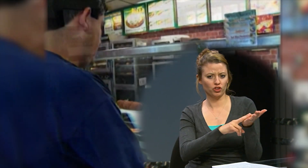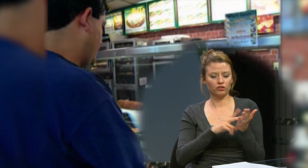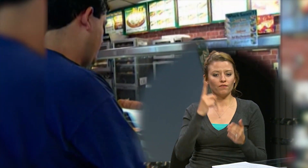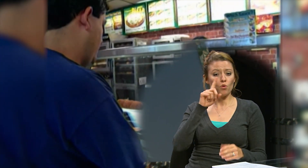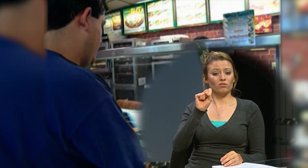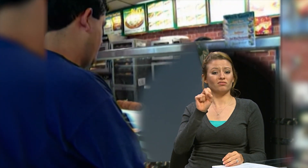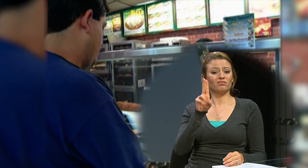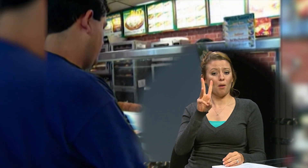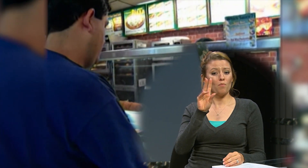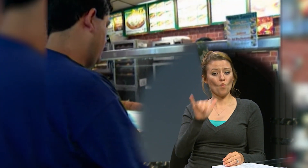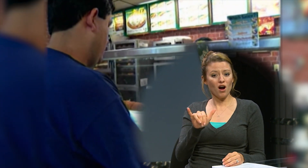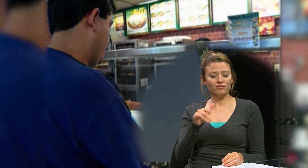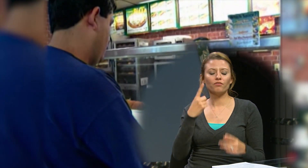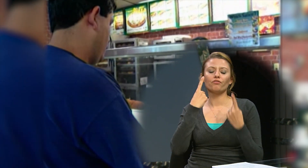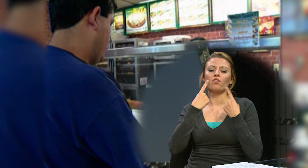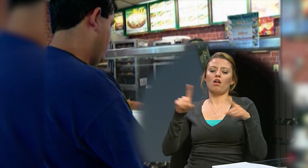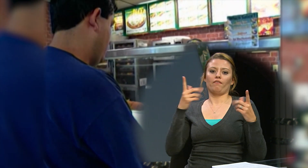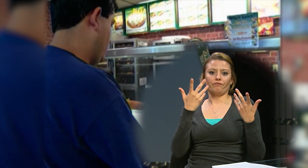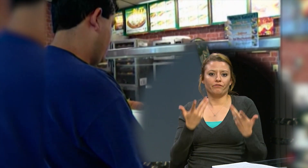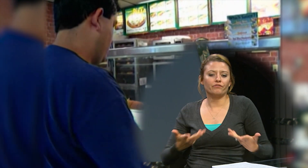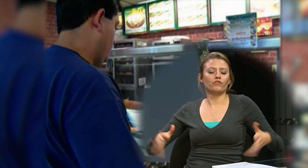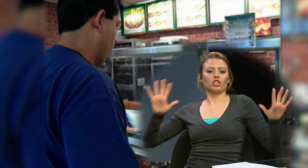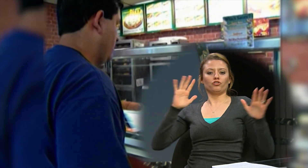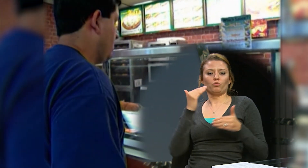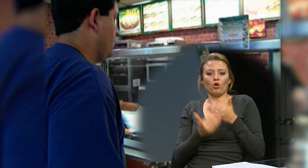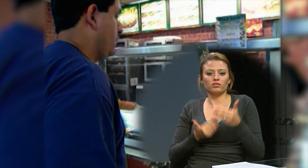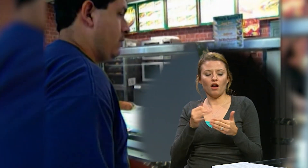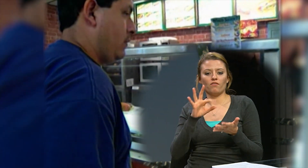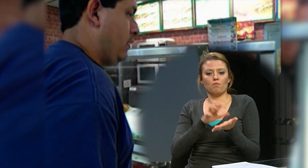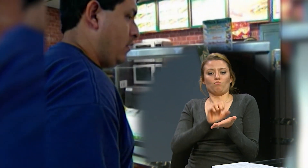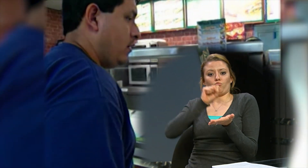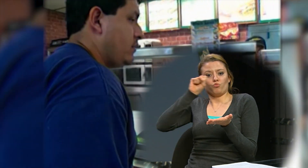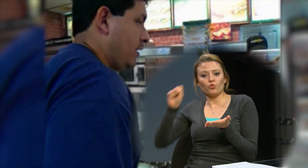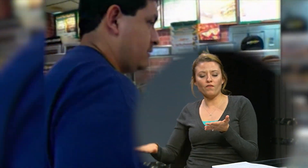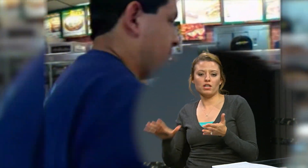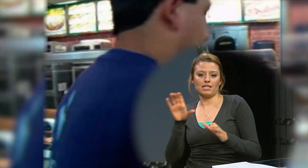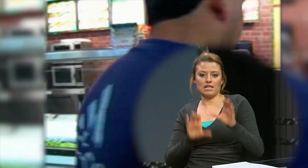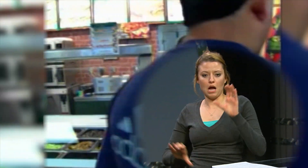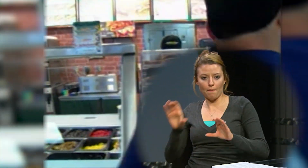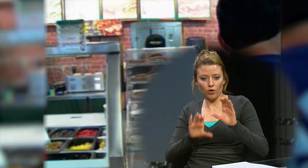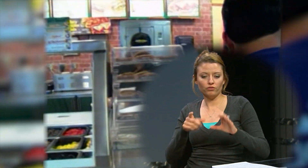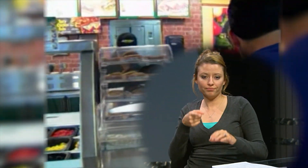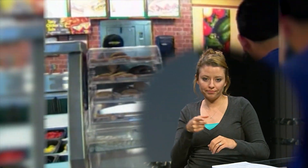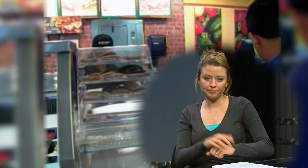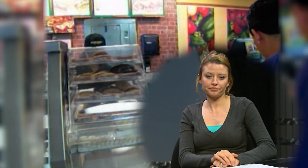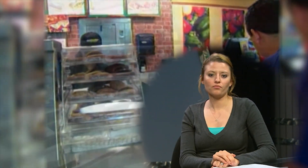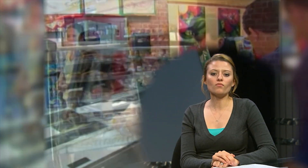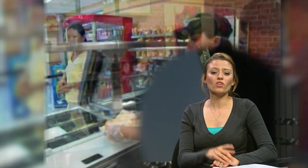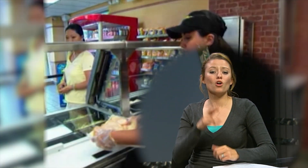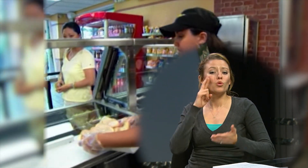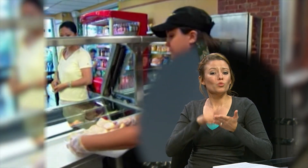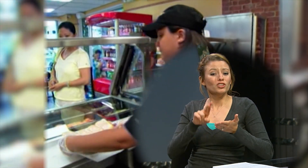THOSE CHEMICALS WHEN THE BLOGGER STARTED A PETITION.